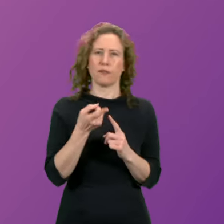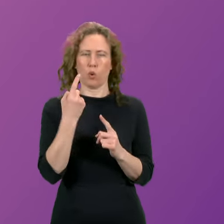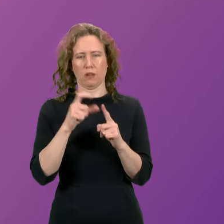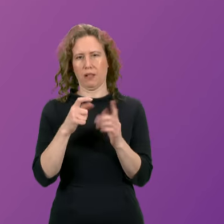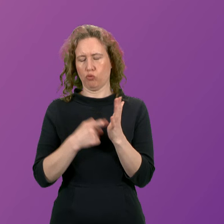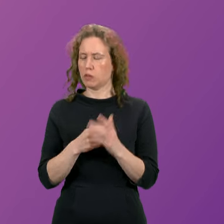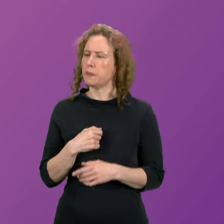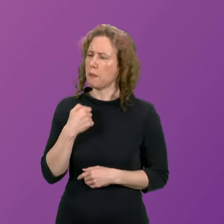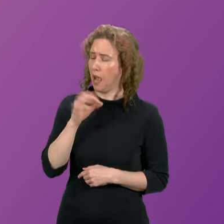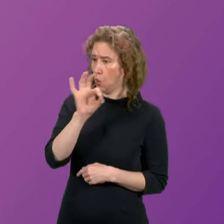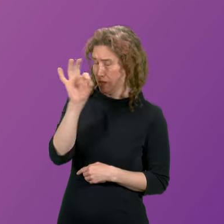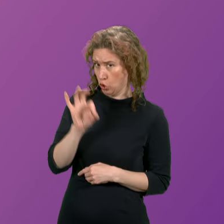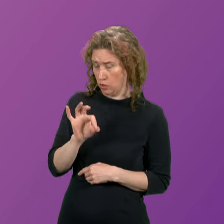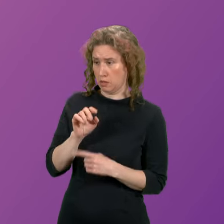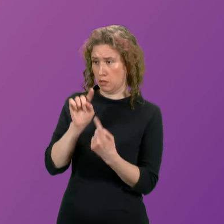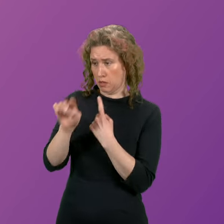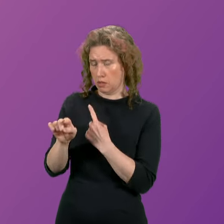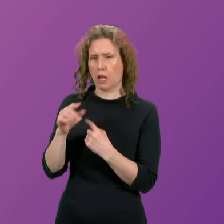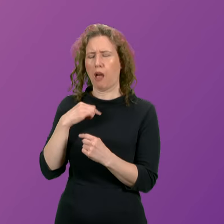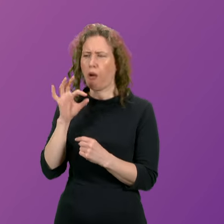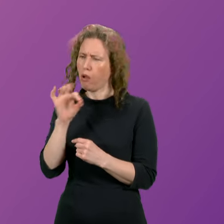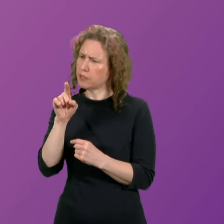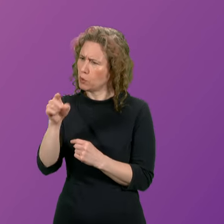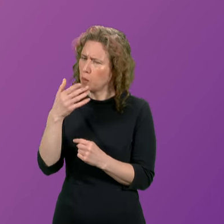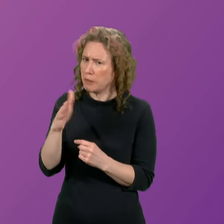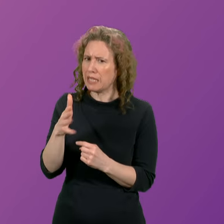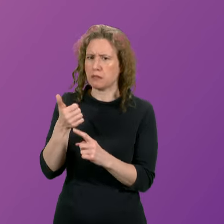I asked whether he had made any personal representations in support of Michael